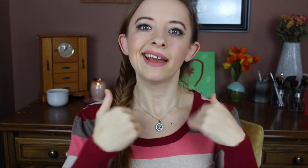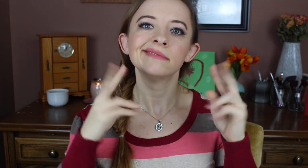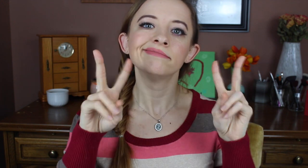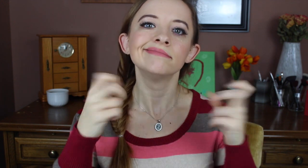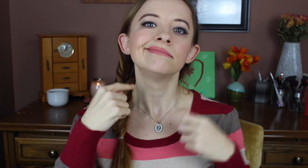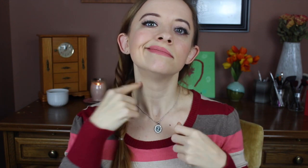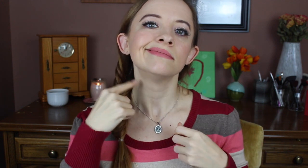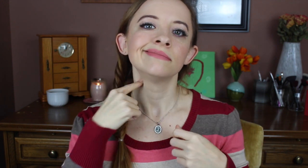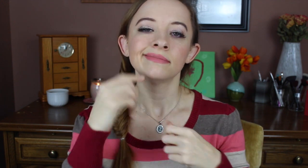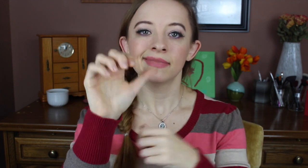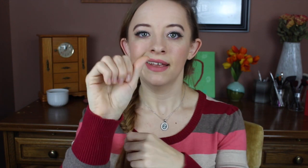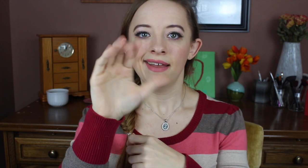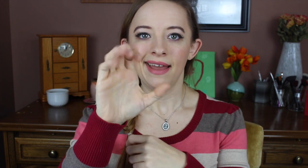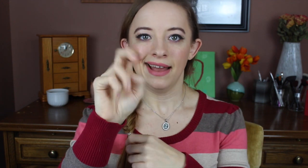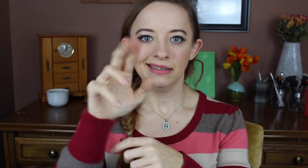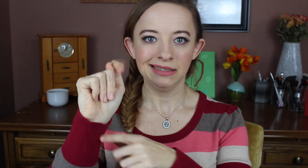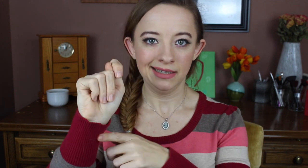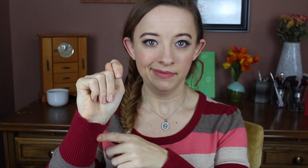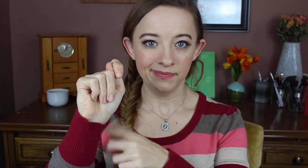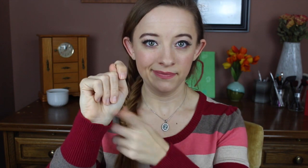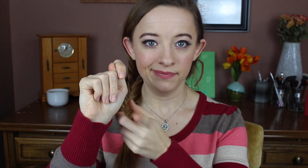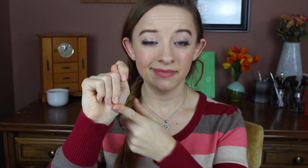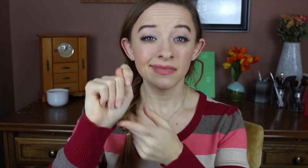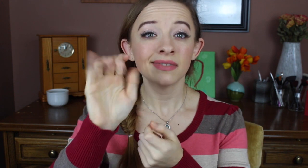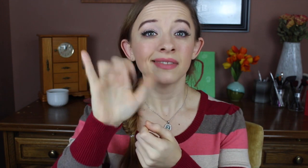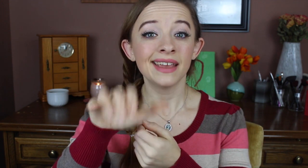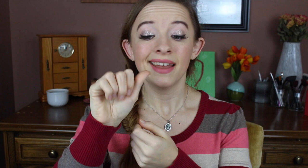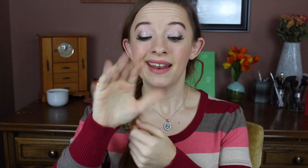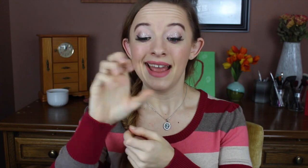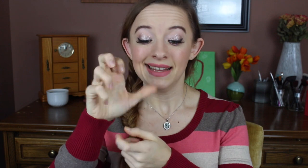it's the same in English. They have so to speak "accents".